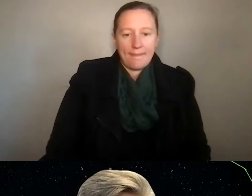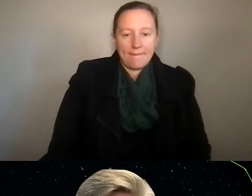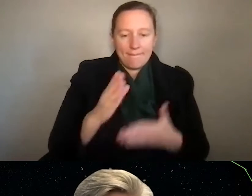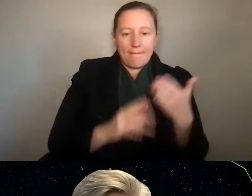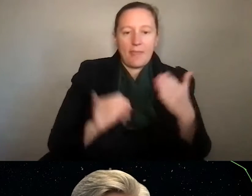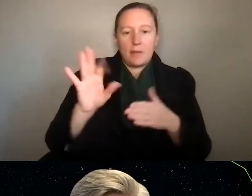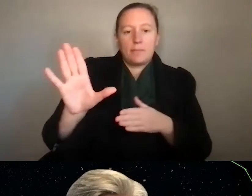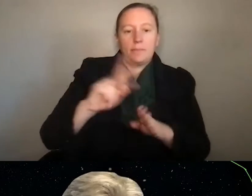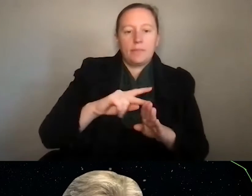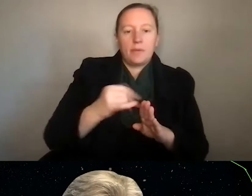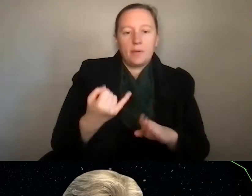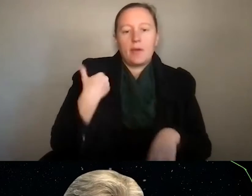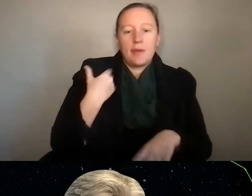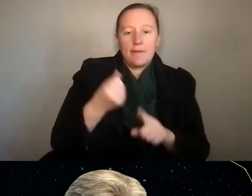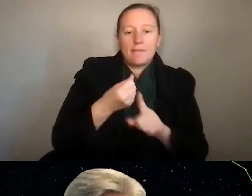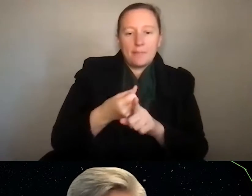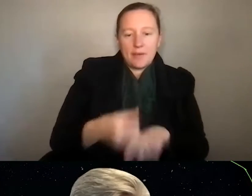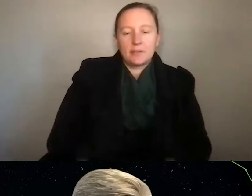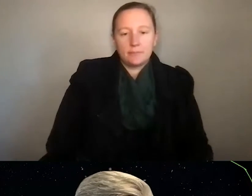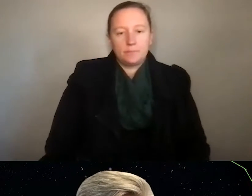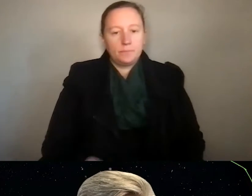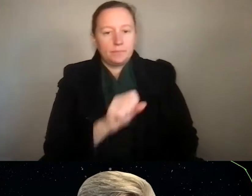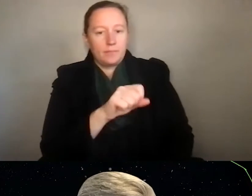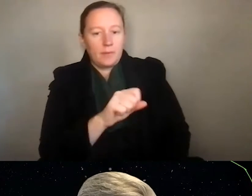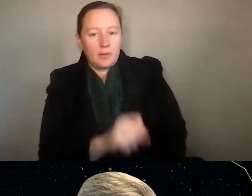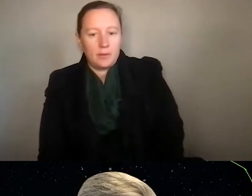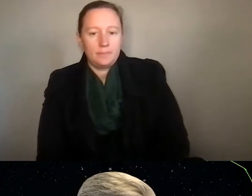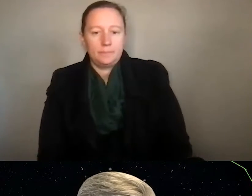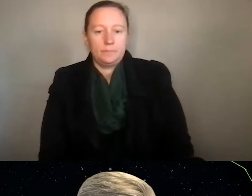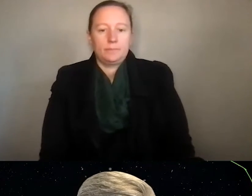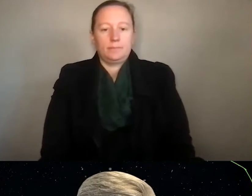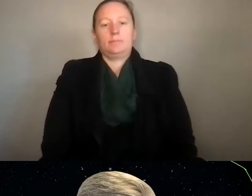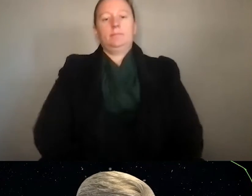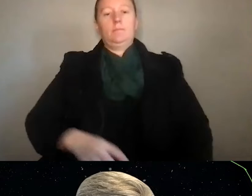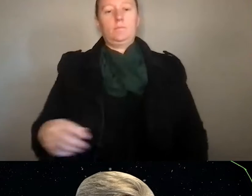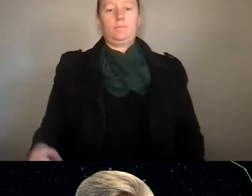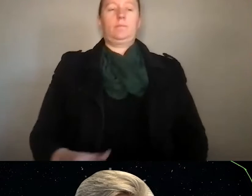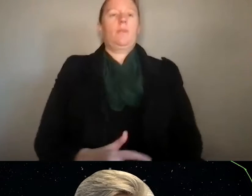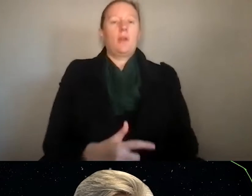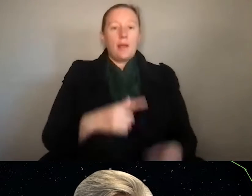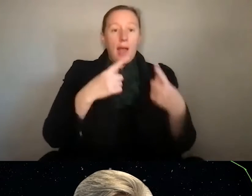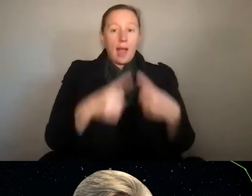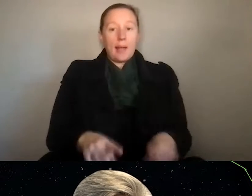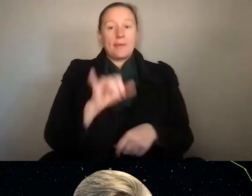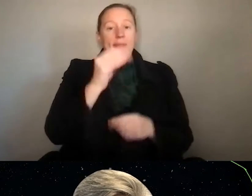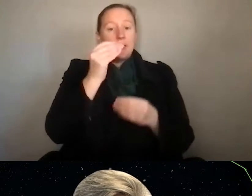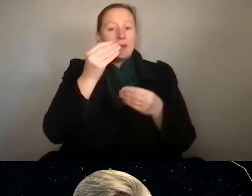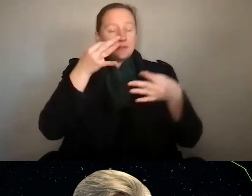I know they haven't done. Leroy Jones II: Right. Shortly after the decision came out, there was a town hall meeting with